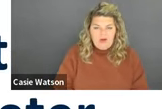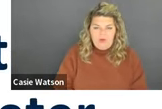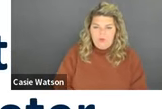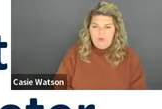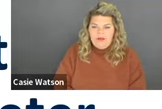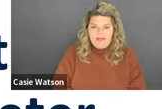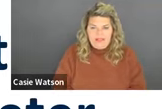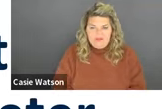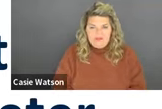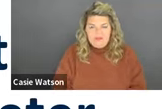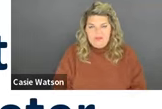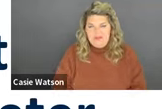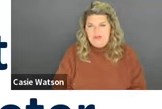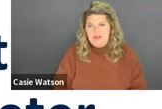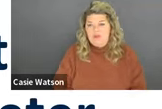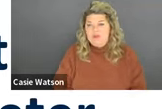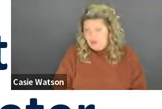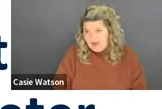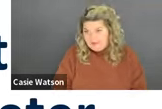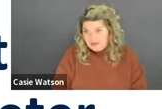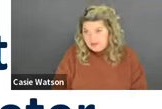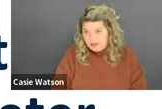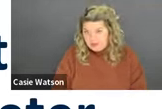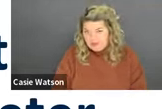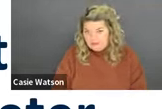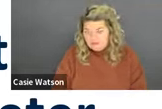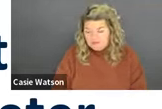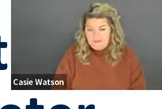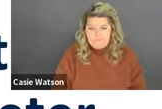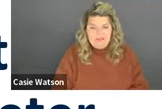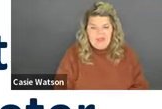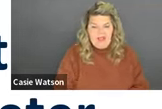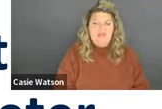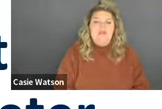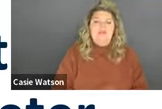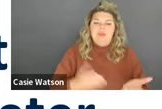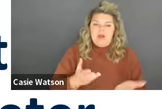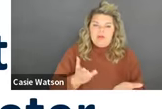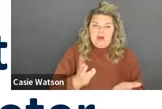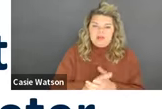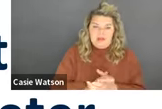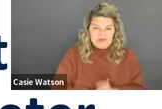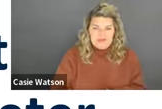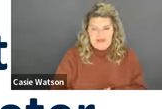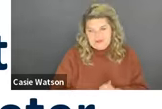So, what if you don't have an interpreter and you come across a person